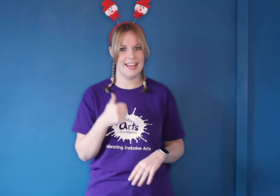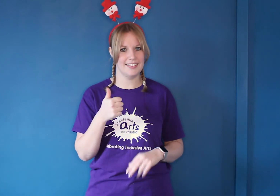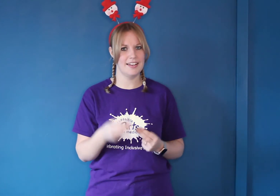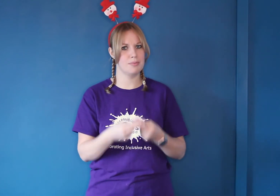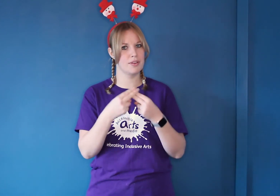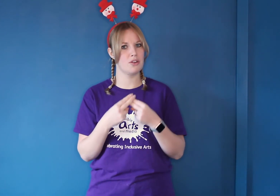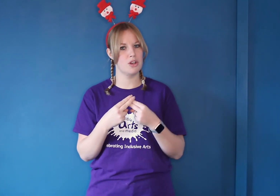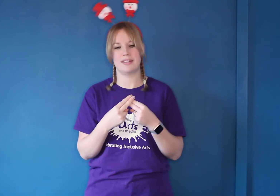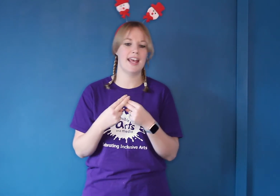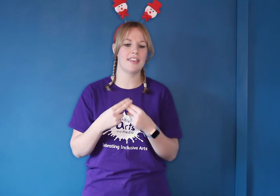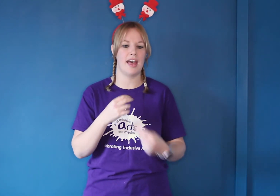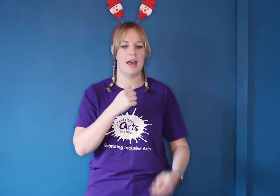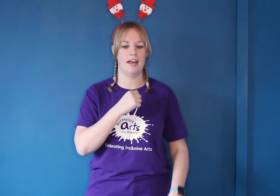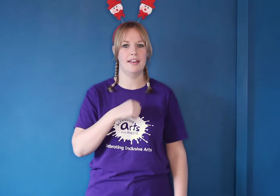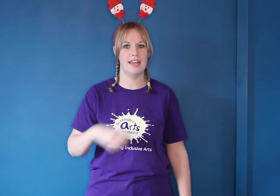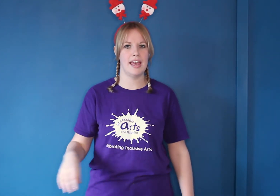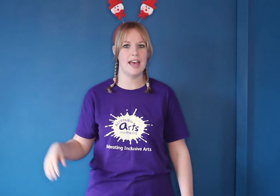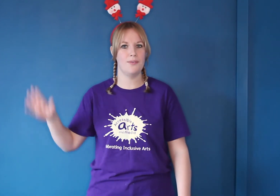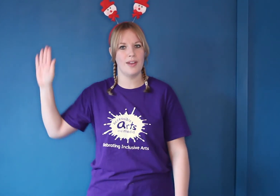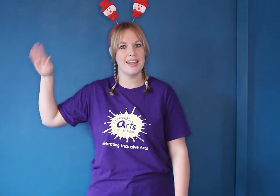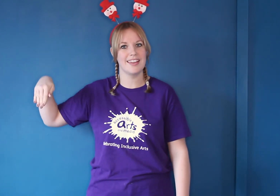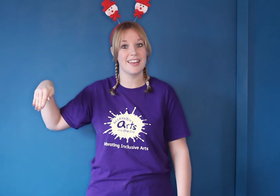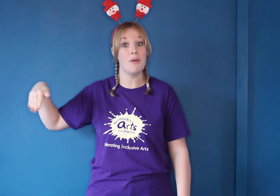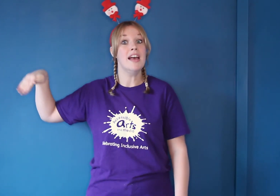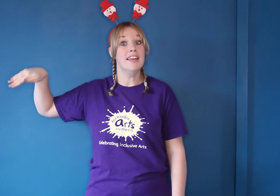Excellent let’s put those two bits together. Here we go.